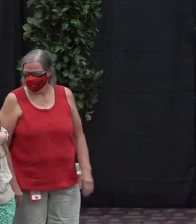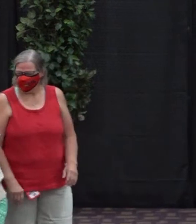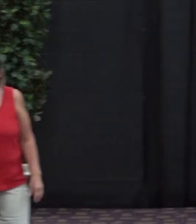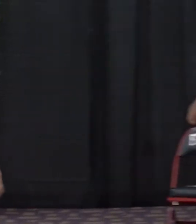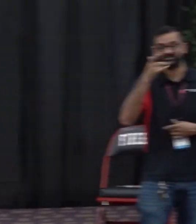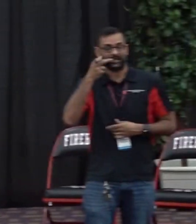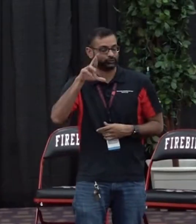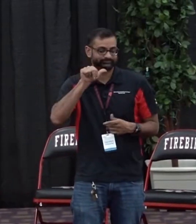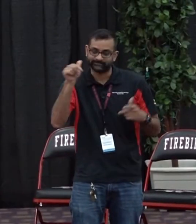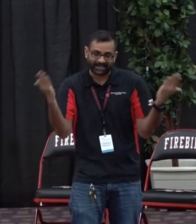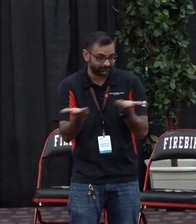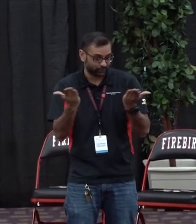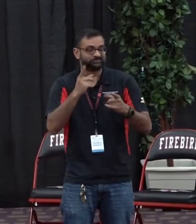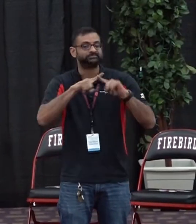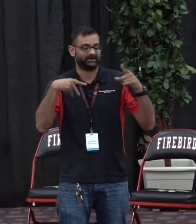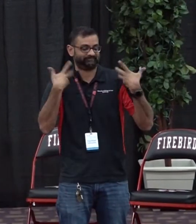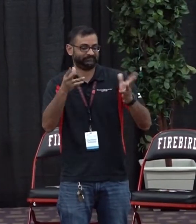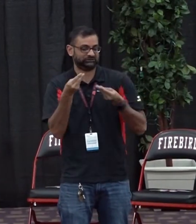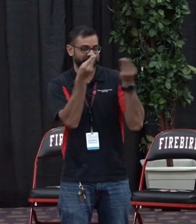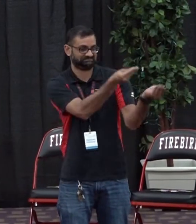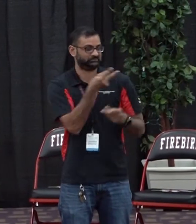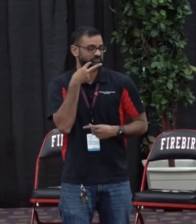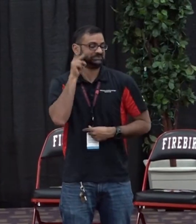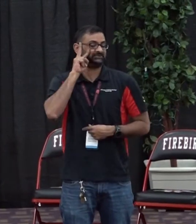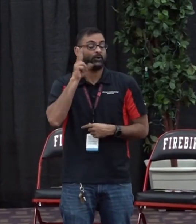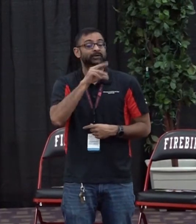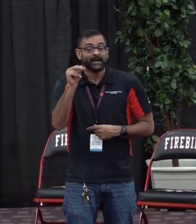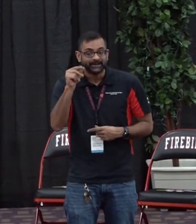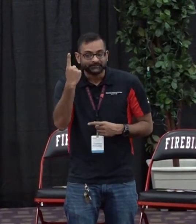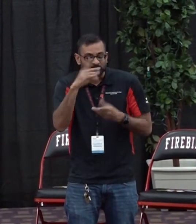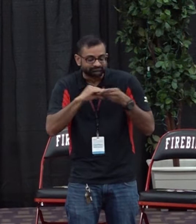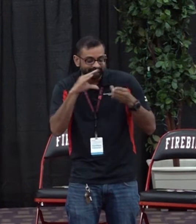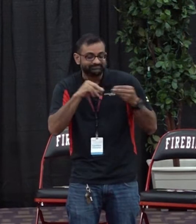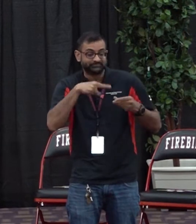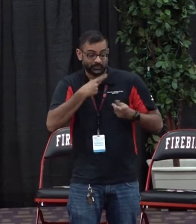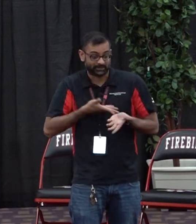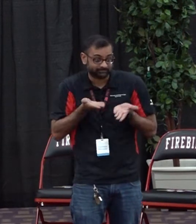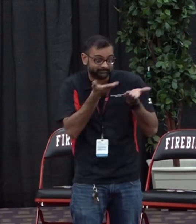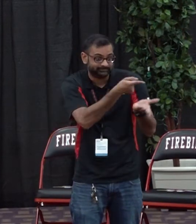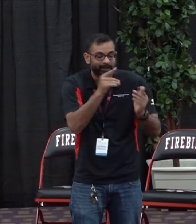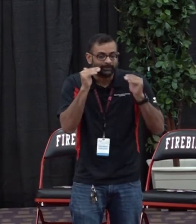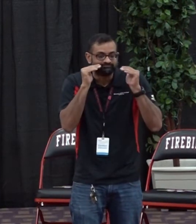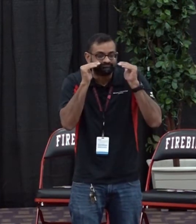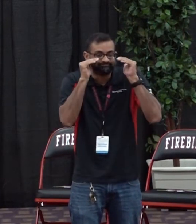And, again, Dylan Schindler was chosen. He is not here, but he was provided with his award a couple days ago.